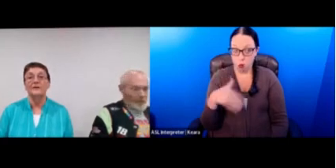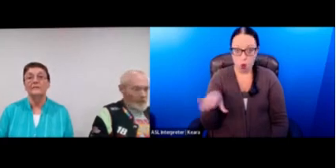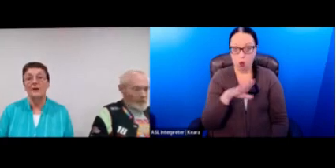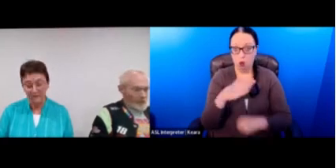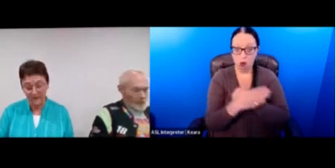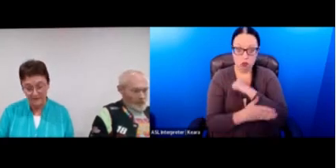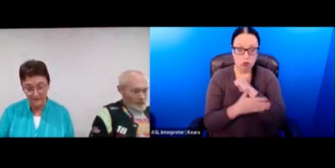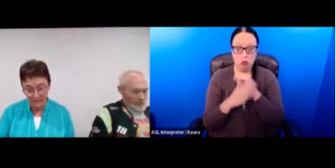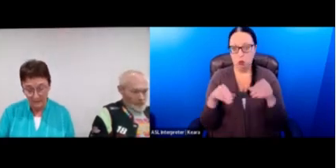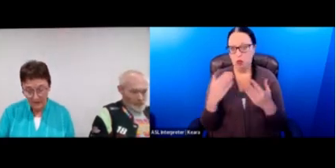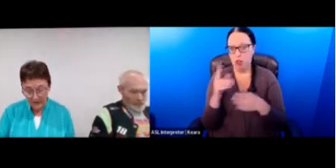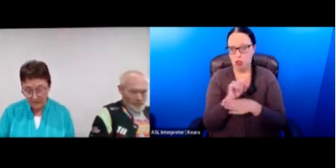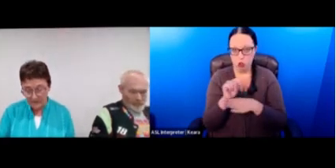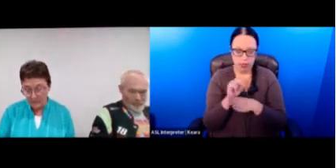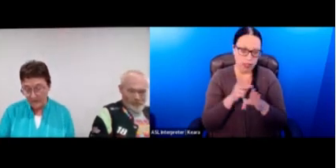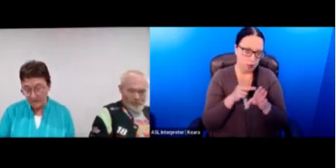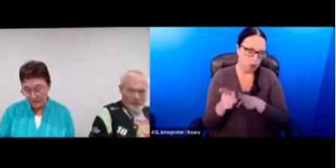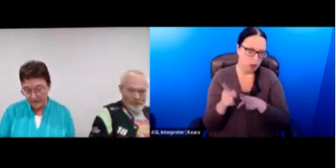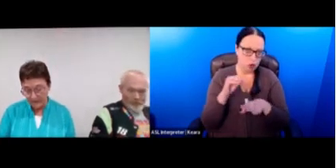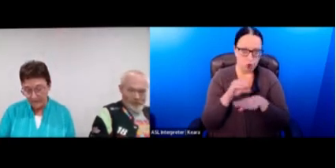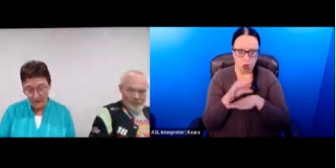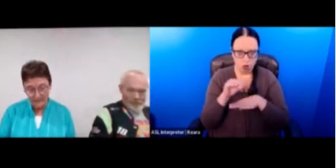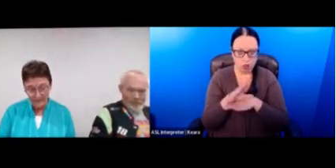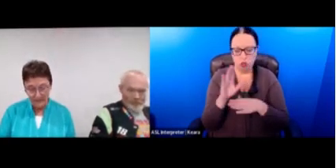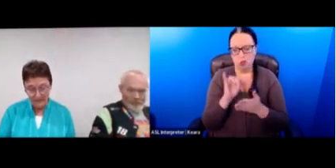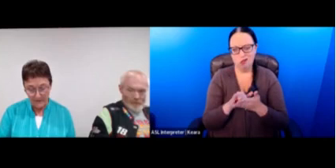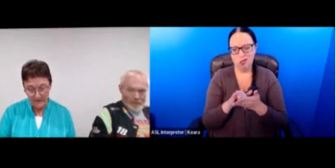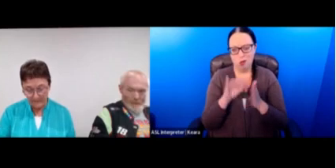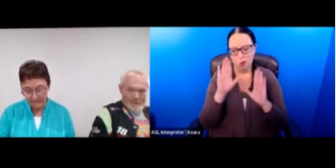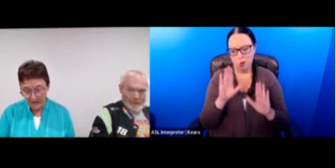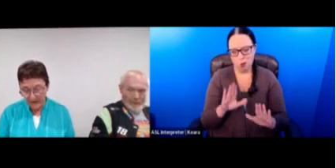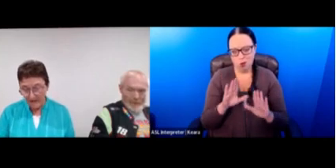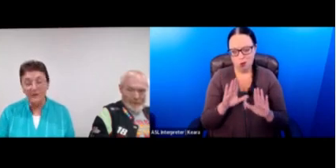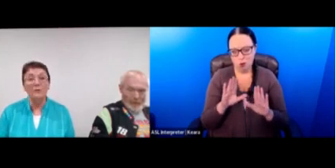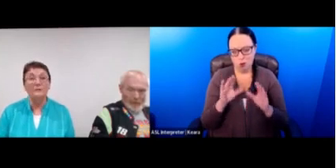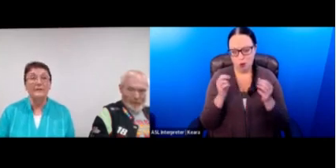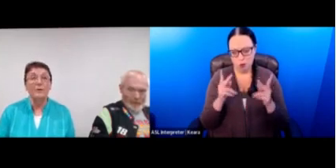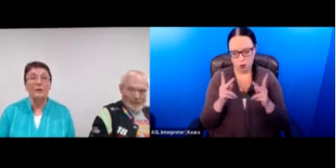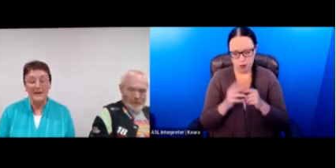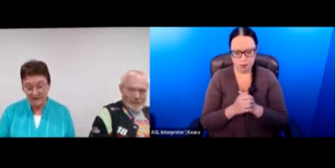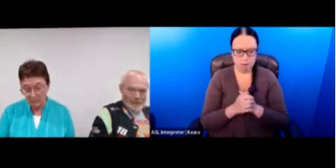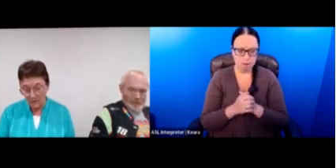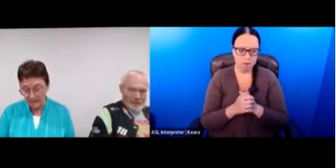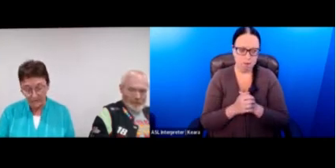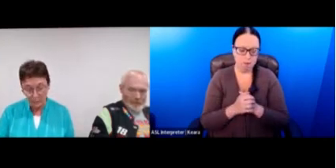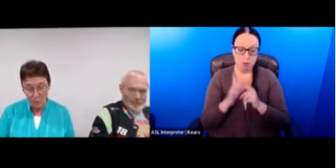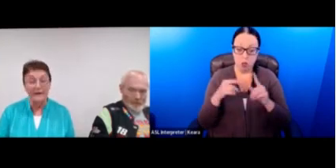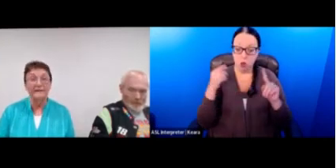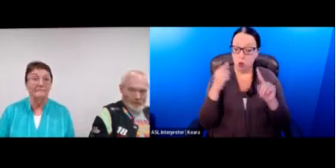conduct consultation. So it was just a really, really excellent opportunity for us. And the goal of this whole project was one